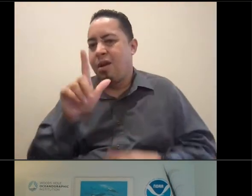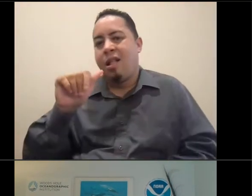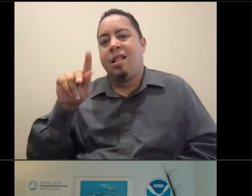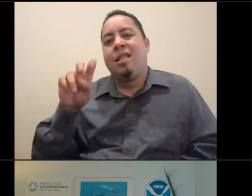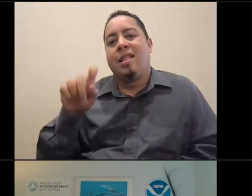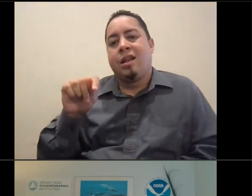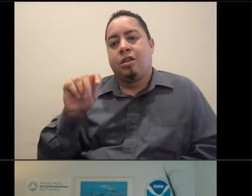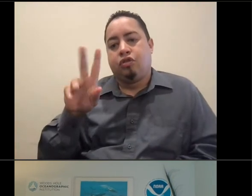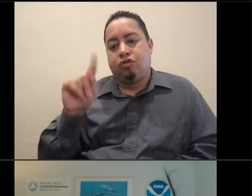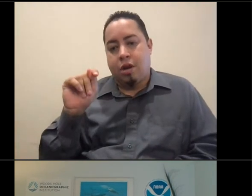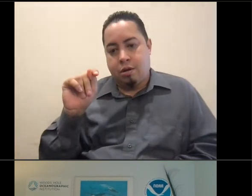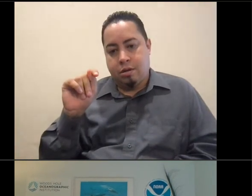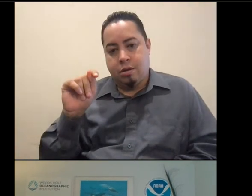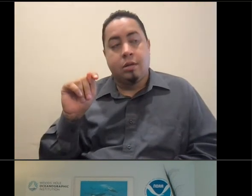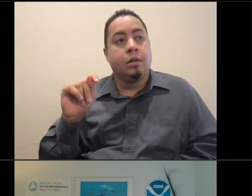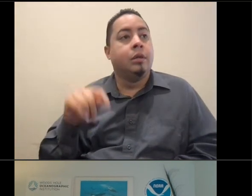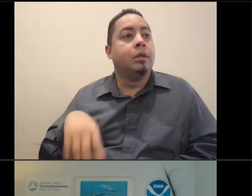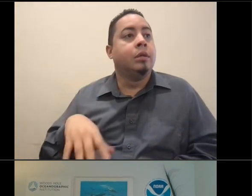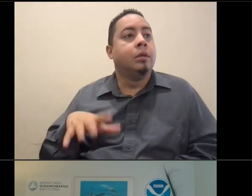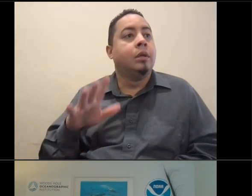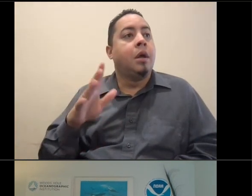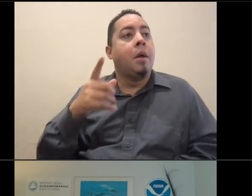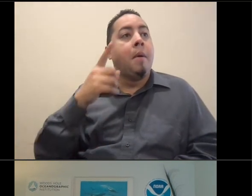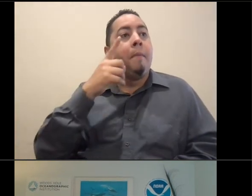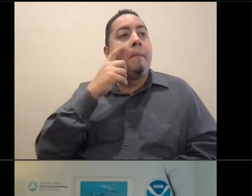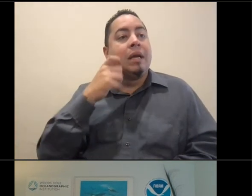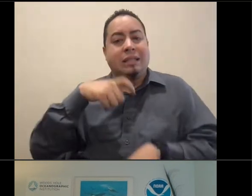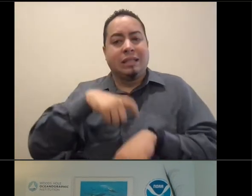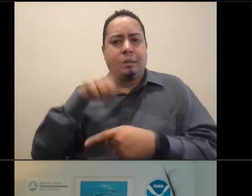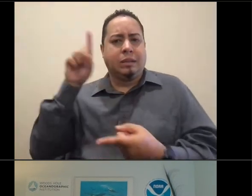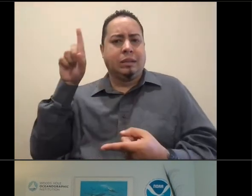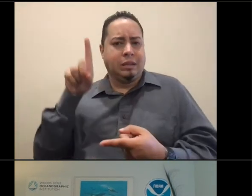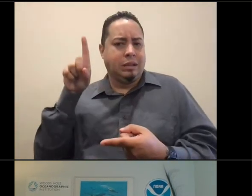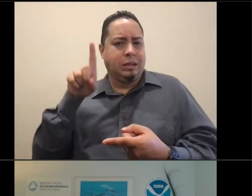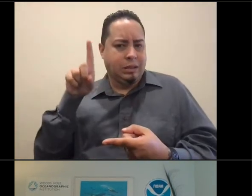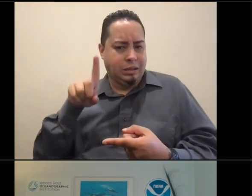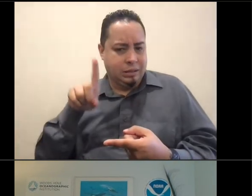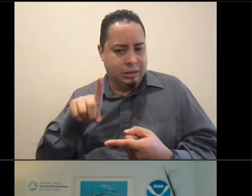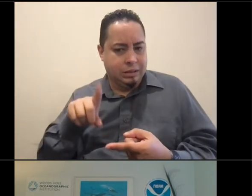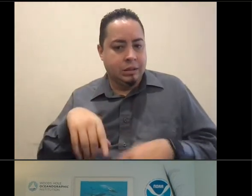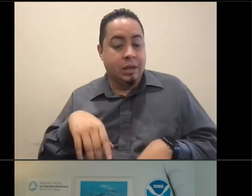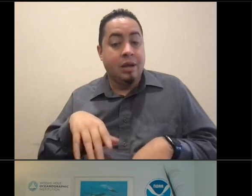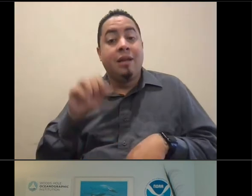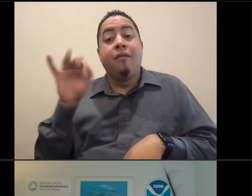but in the interest of time, I'm going to stop now. But I will tell those folks that we're asking about other ROVs,